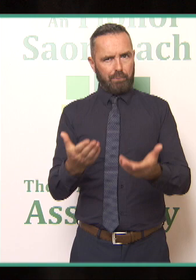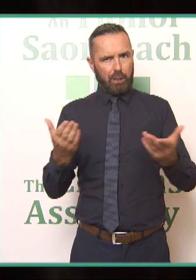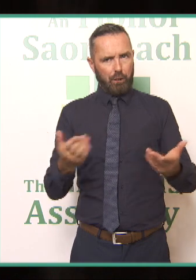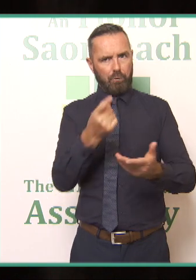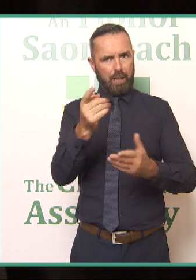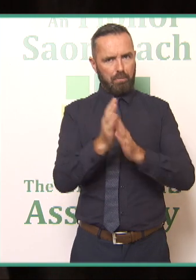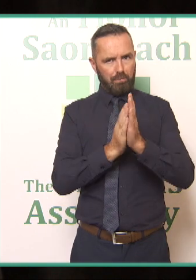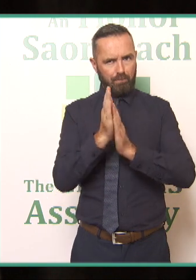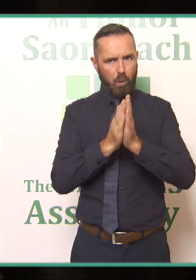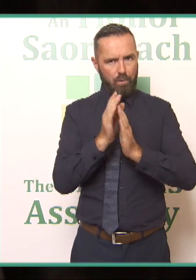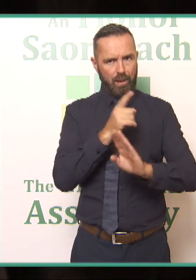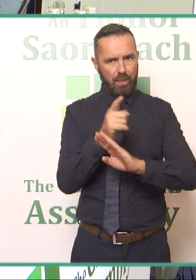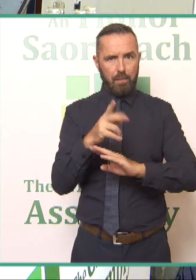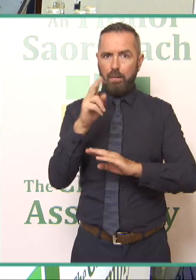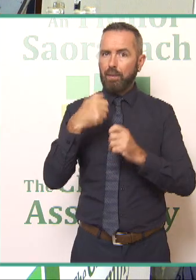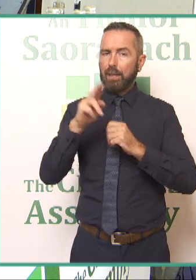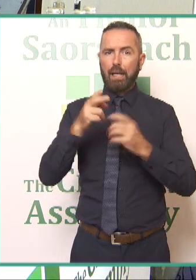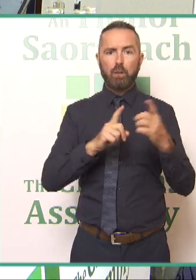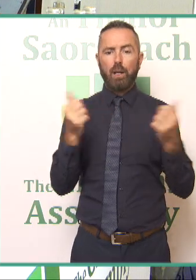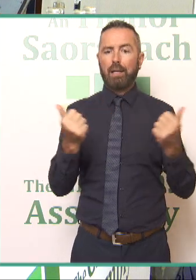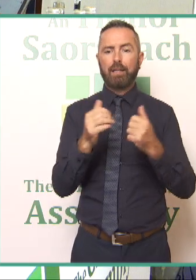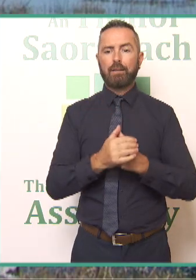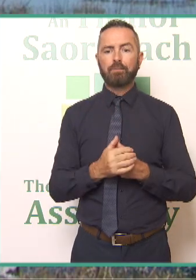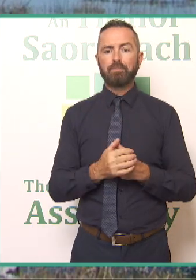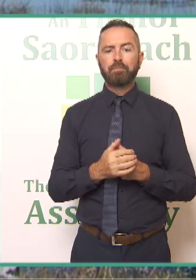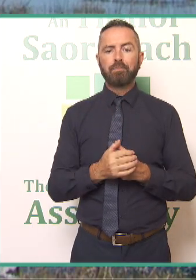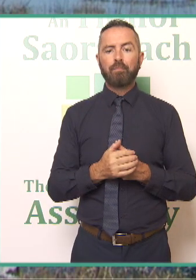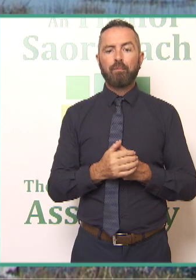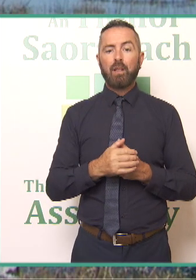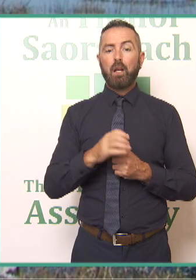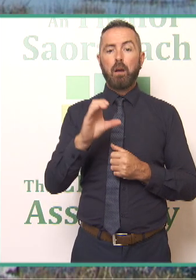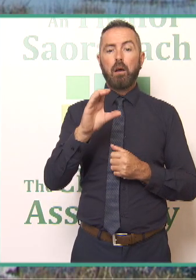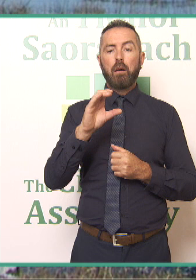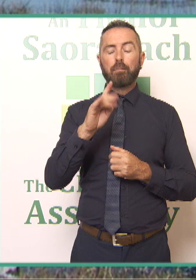so this is a little case study of what we've been doing in Claire to burn a beautiful part you have